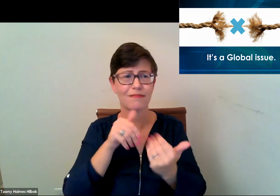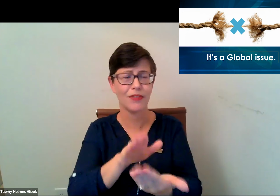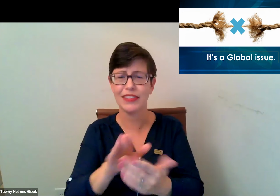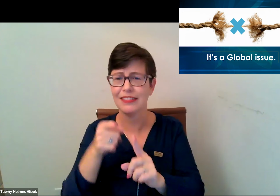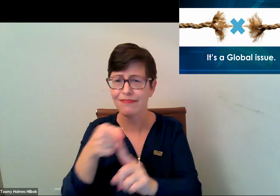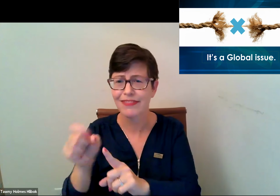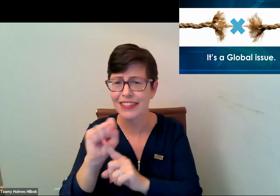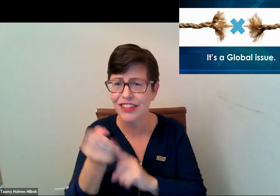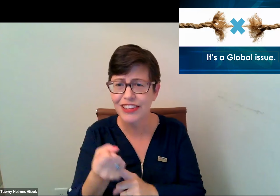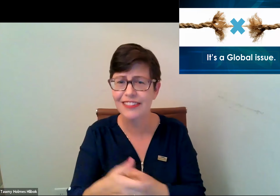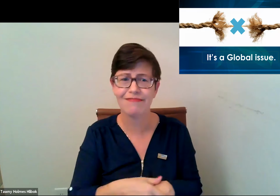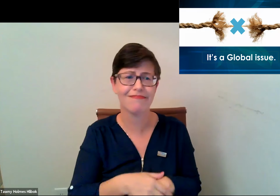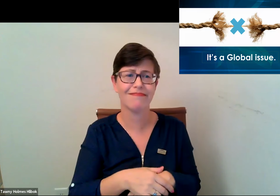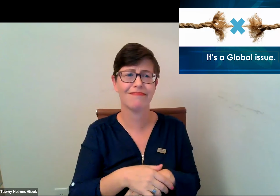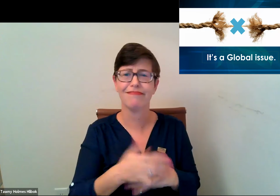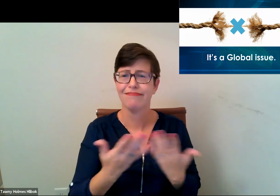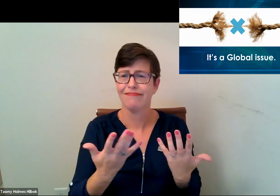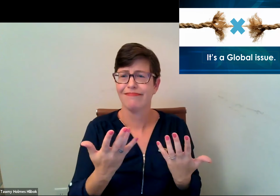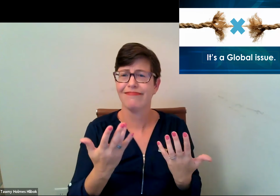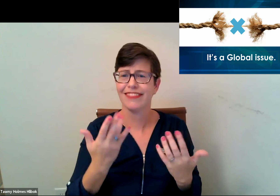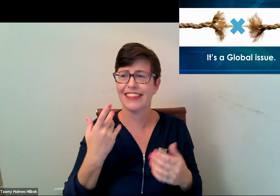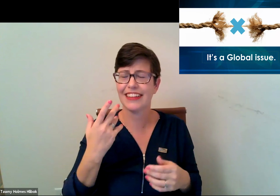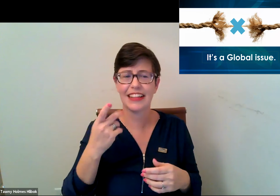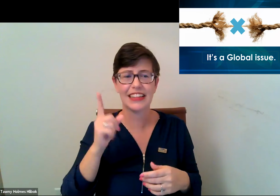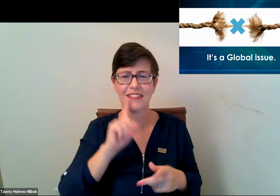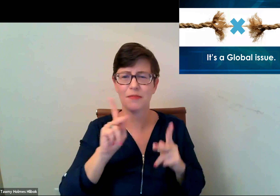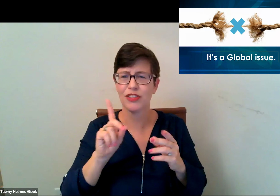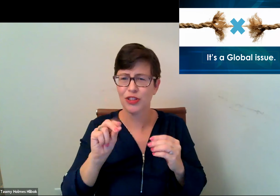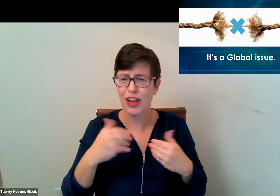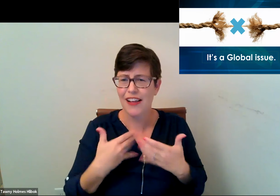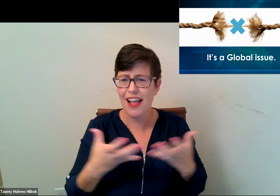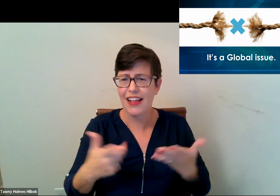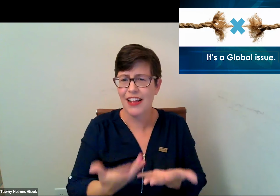important in the way that we are addressing things in society different situations